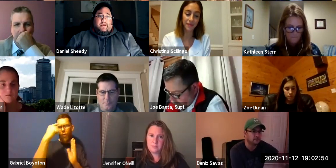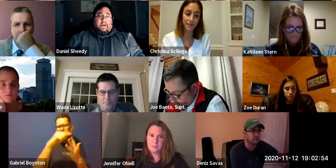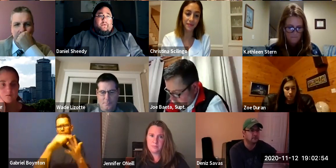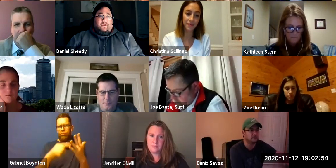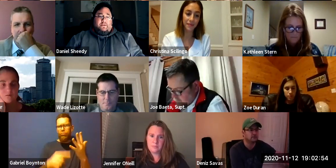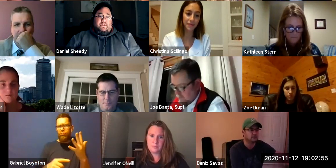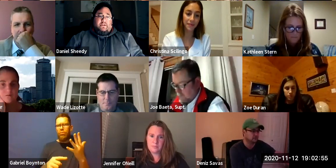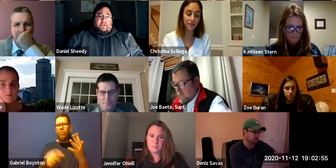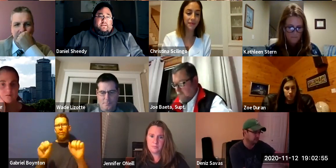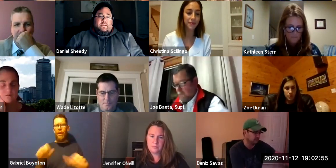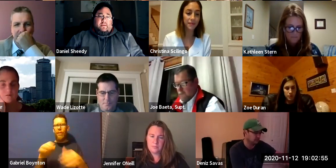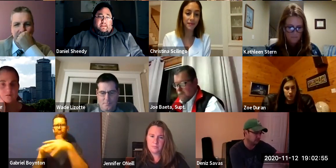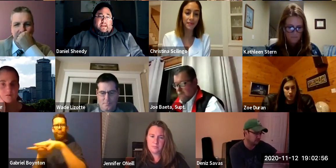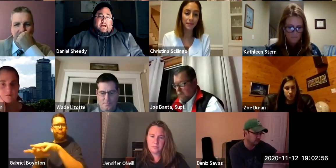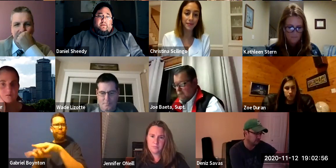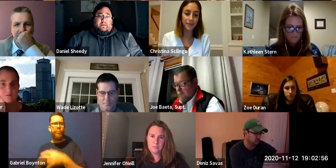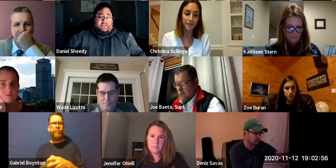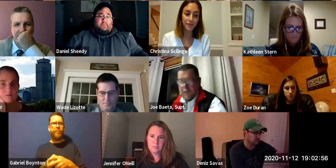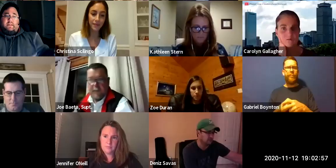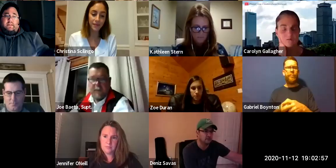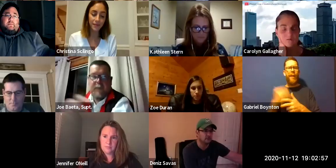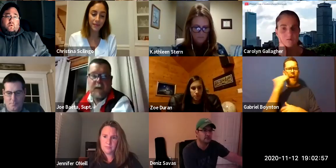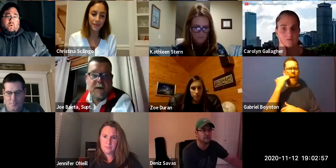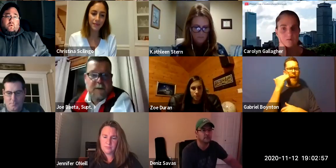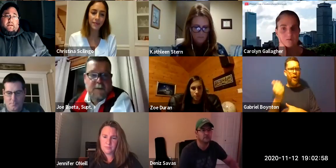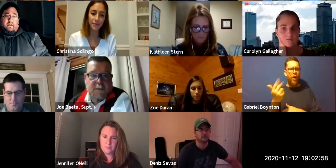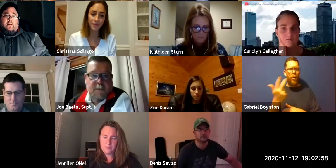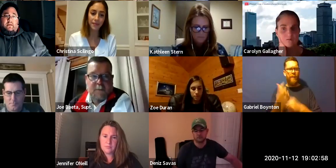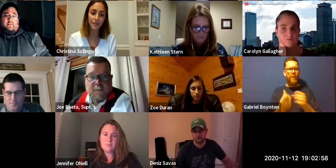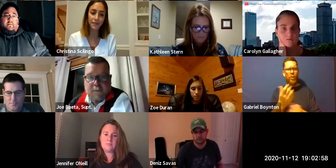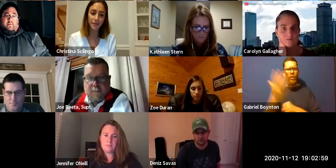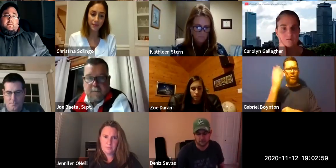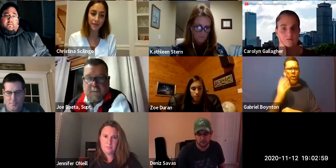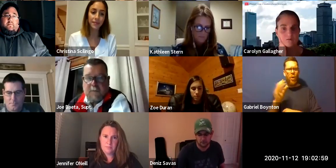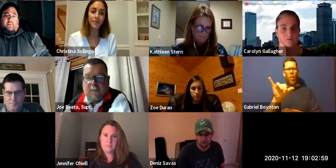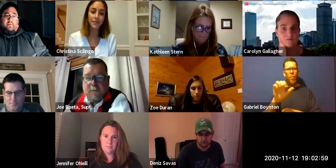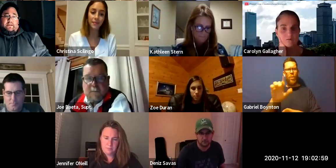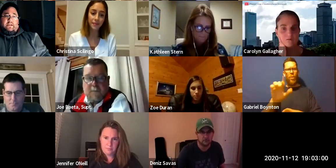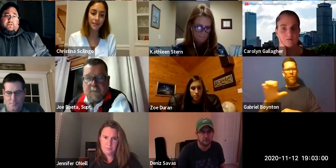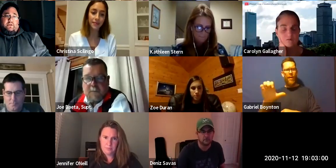Daniel Sheedy: I know a couple years ago, we got something at the gal that was something that was incorporated by by a teacher so